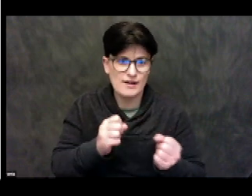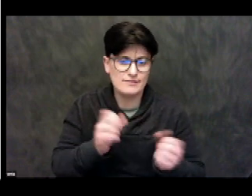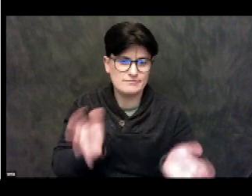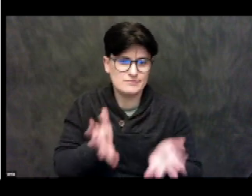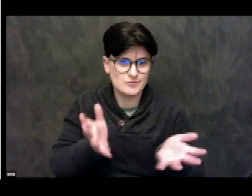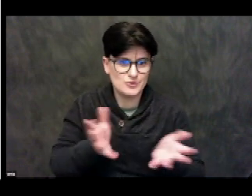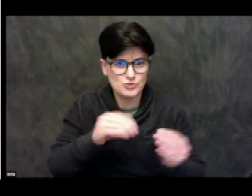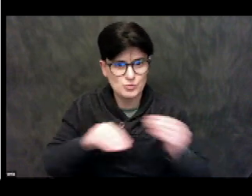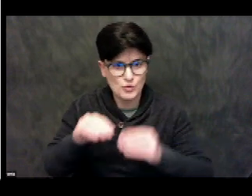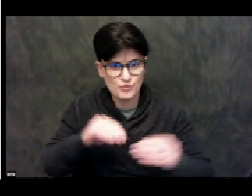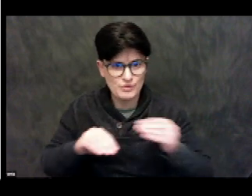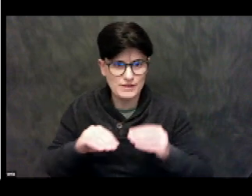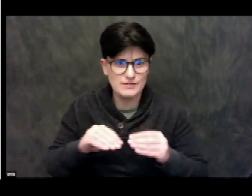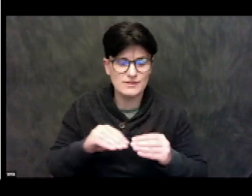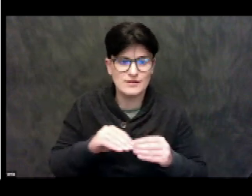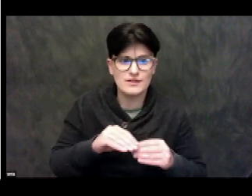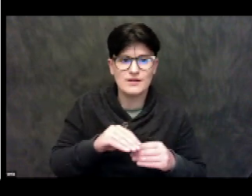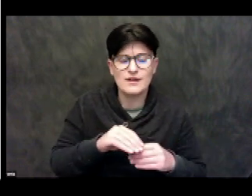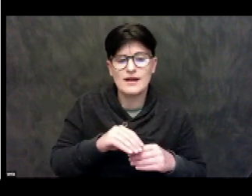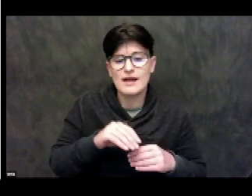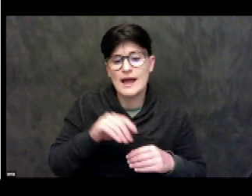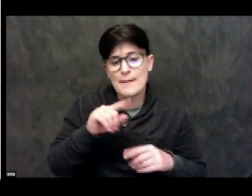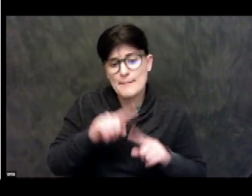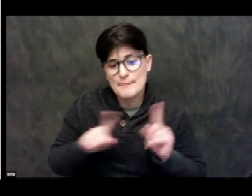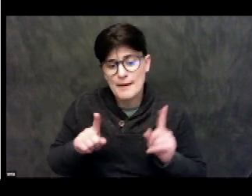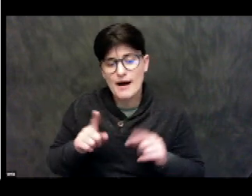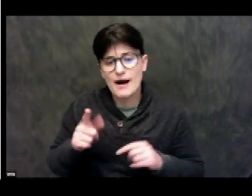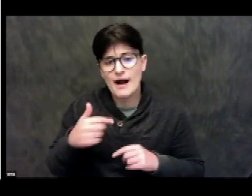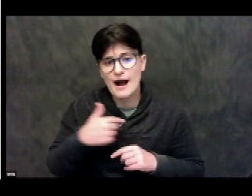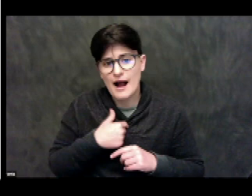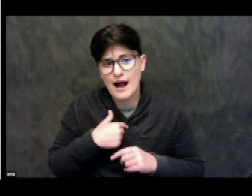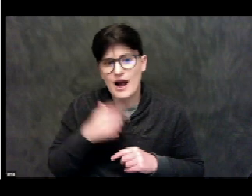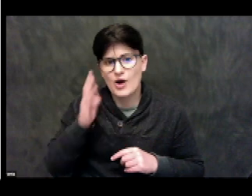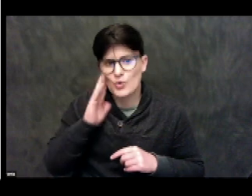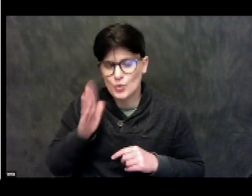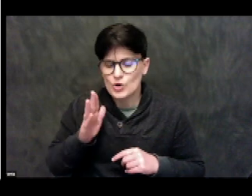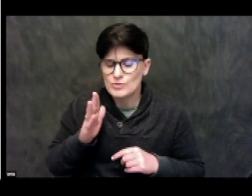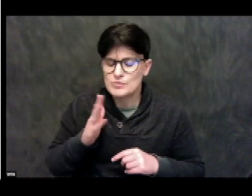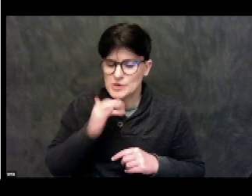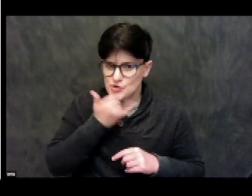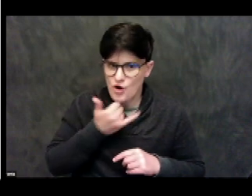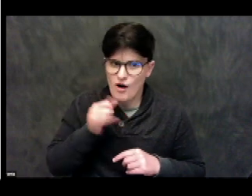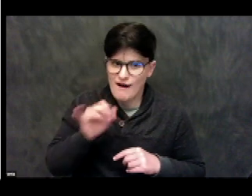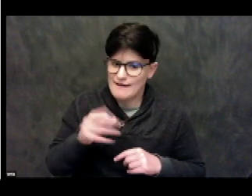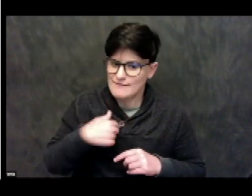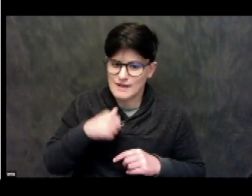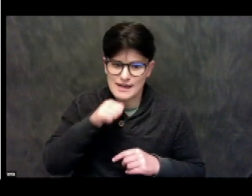But I would be remiss if I didn't talk about the concern for spinal cord injury and